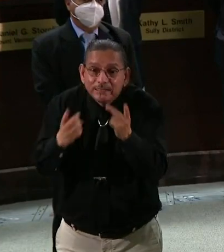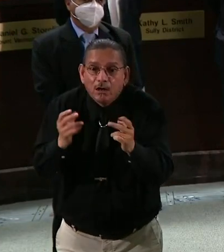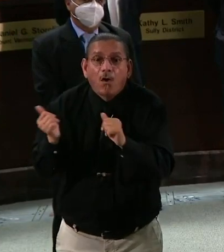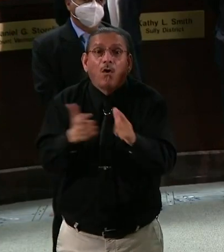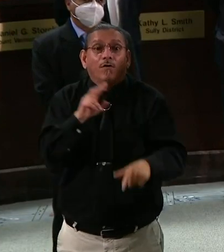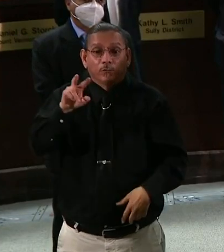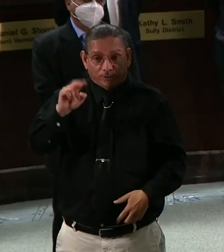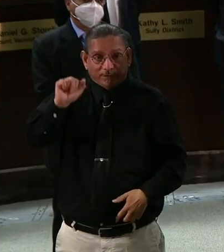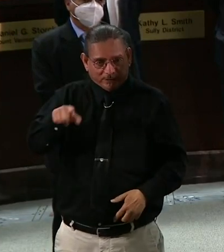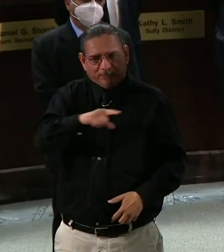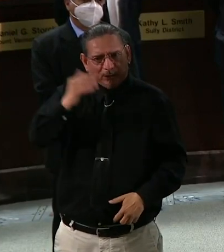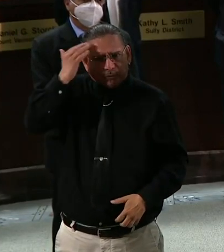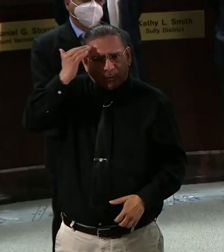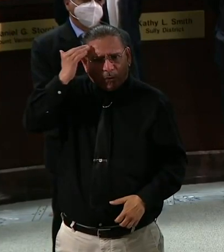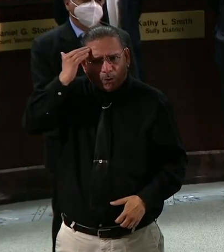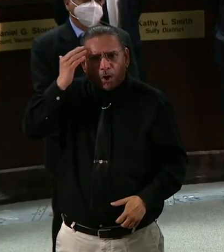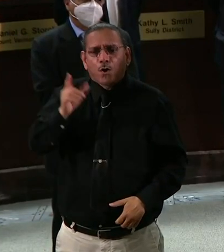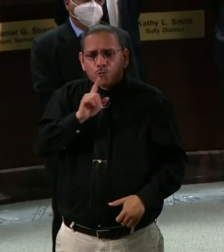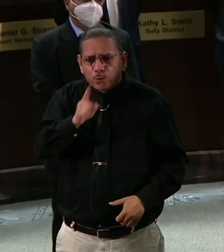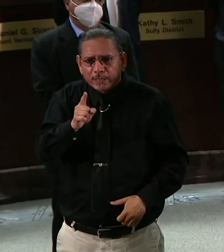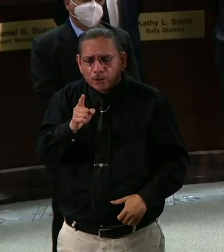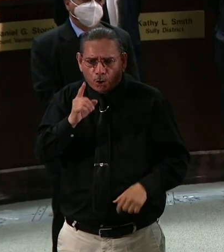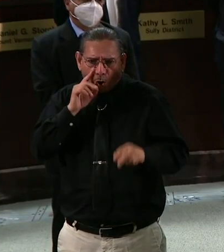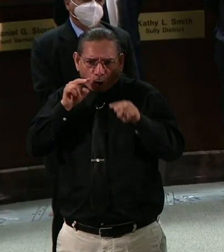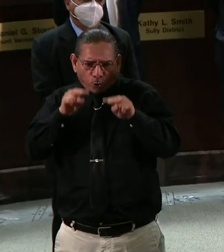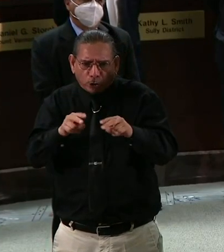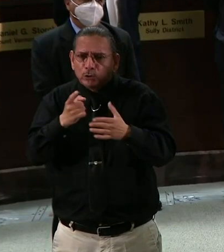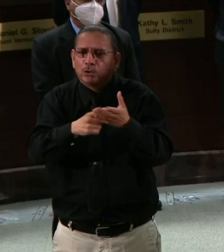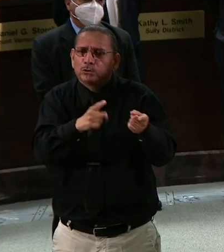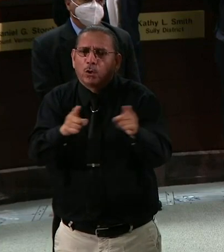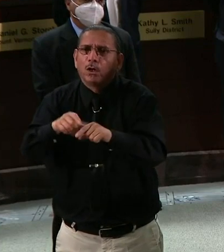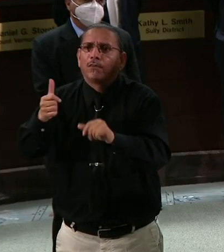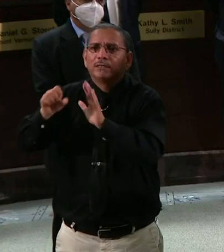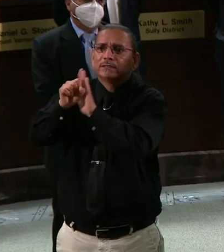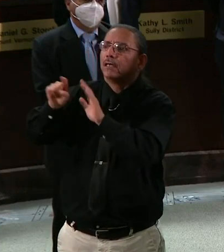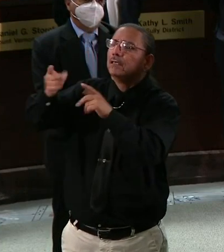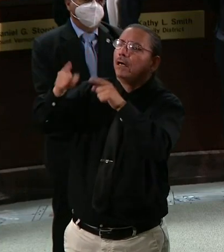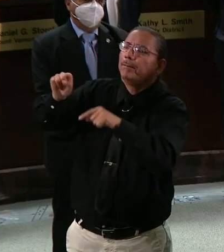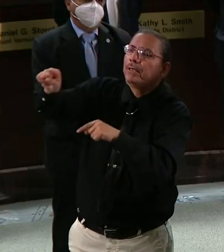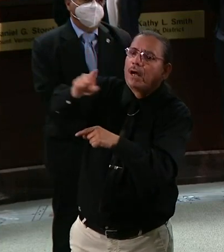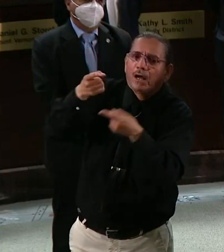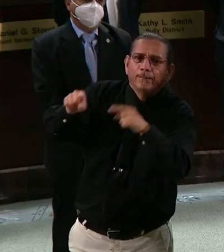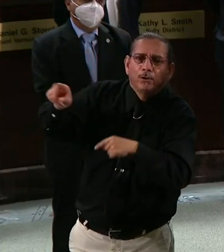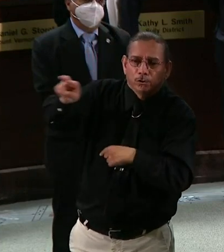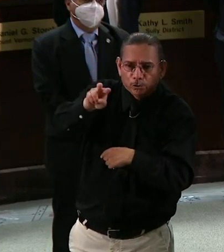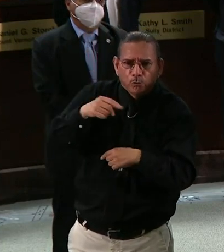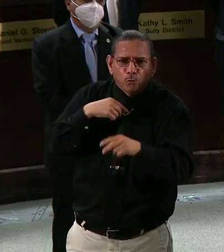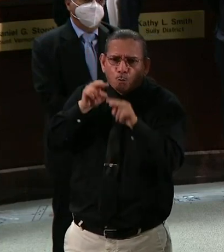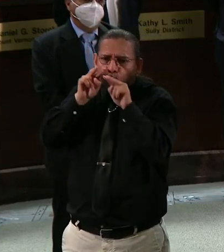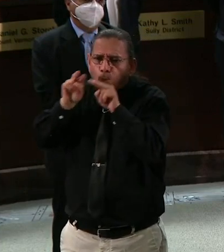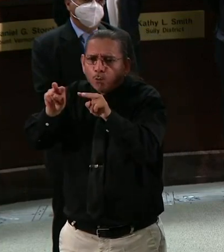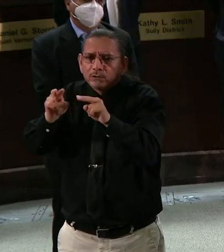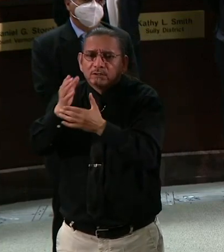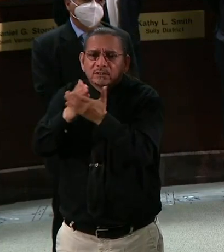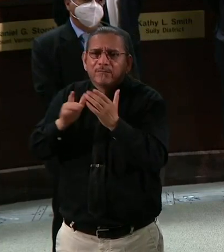THERE BUT I WOULD JUST ASK ALL VIRGINIANS AN ACTIVE TO REPEAT LOOK AT WHAT'S GOING ON IN SOME